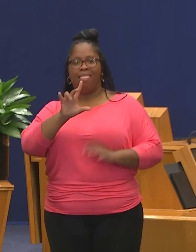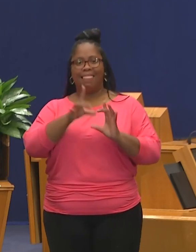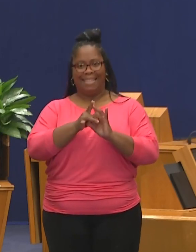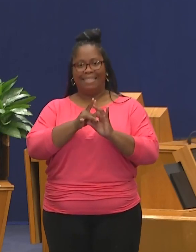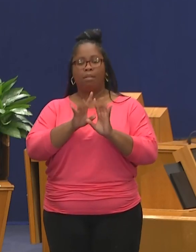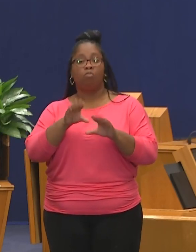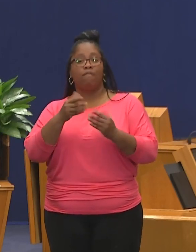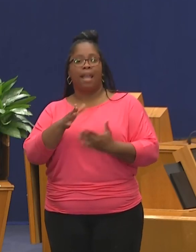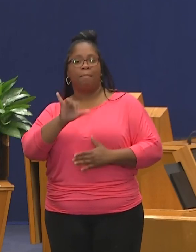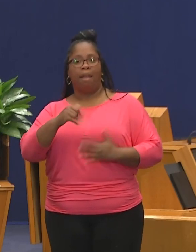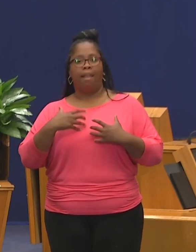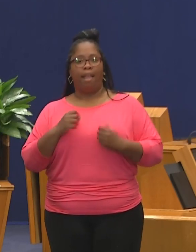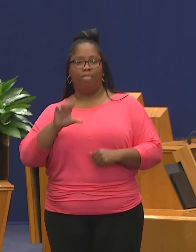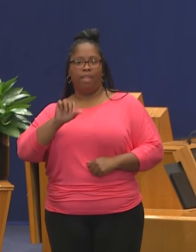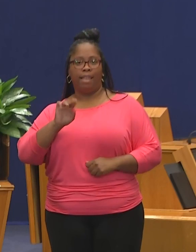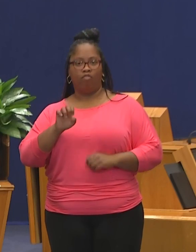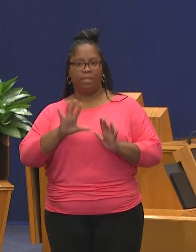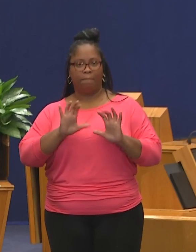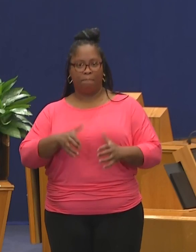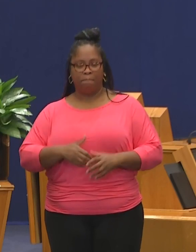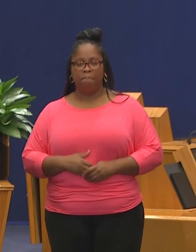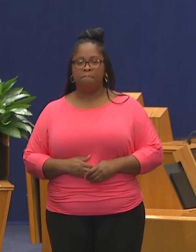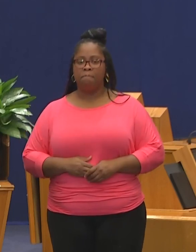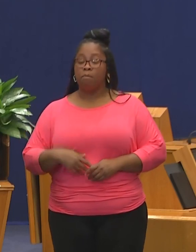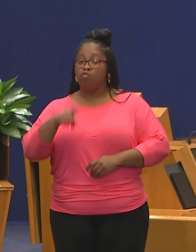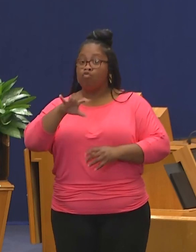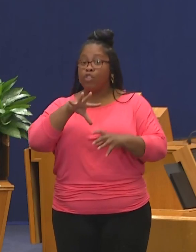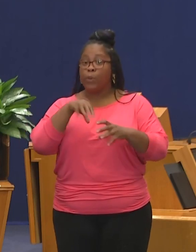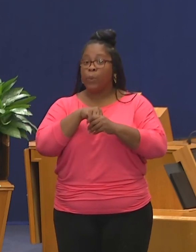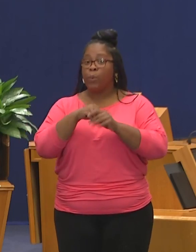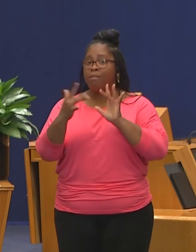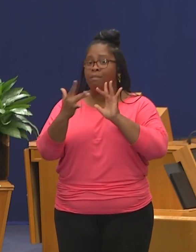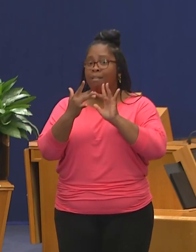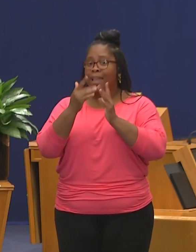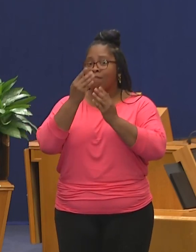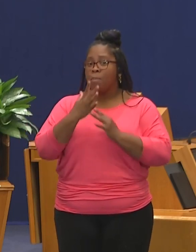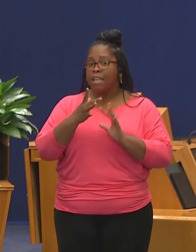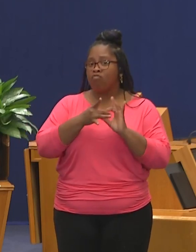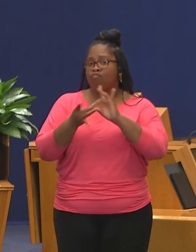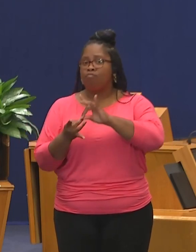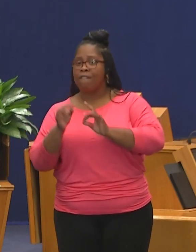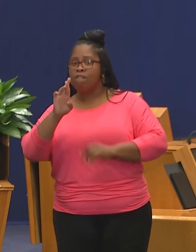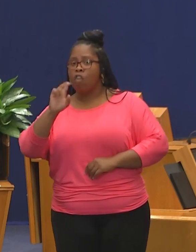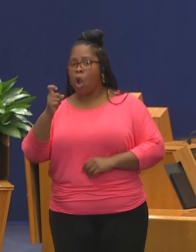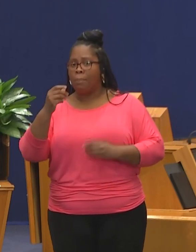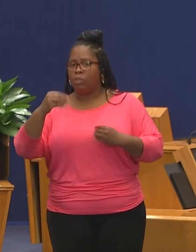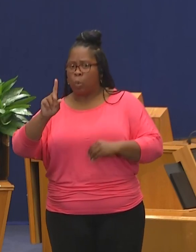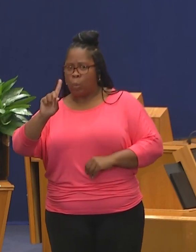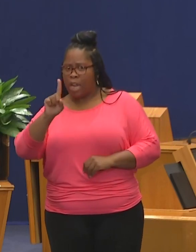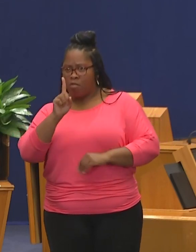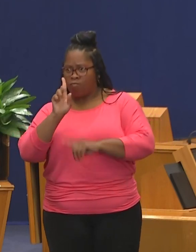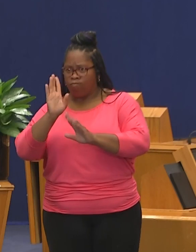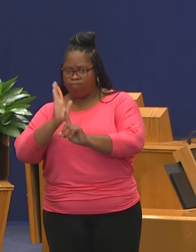AND ANY 24/7 LINKS THAT ARE PROVIDED BY YOUR HEALTHCARE TEAM. THERE SHOULD BE CONTACT